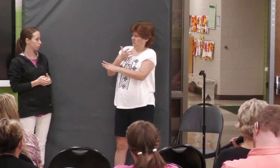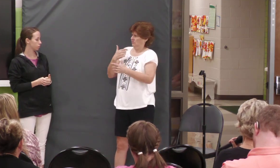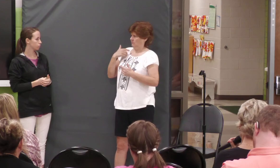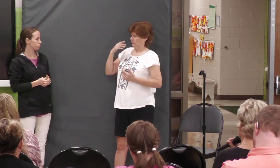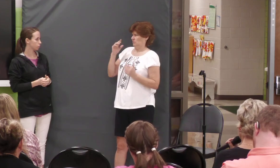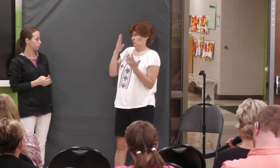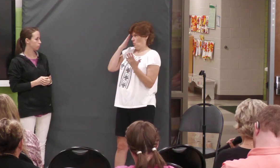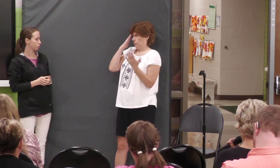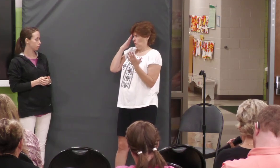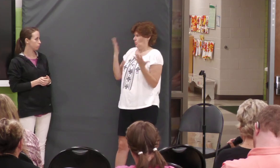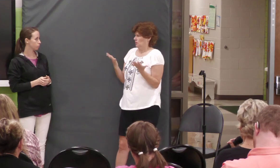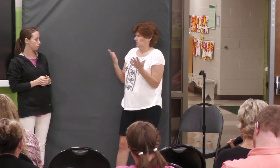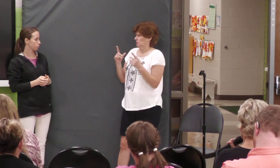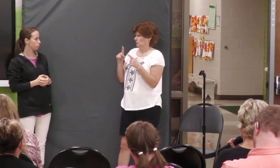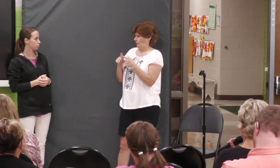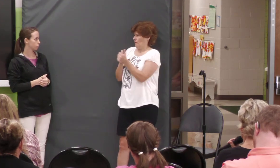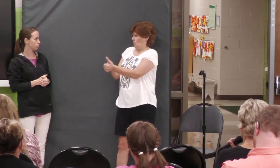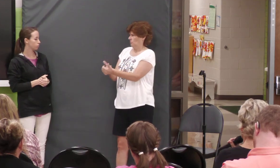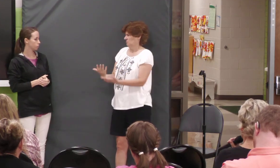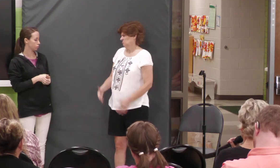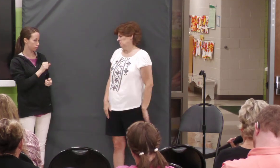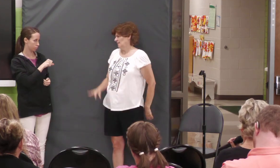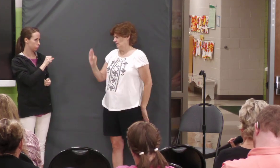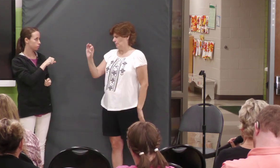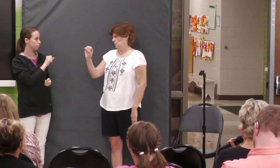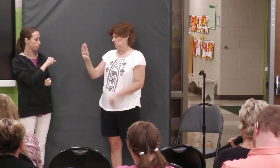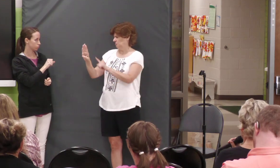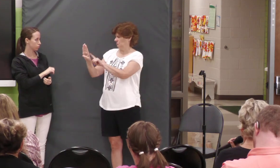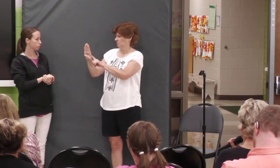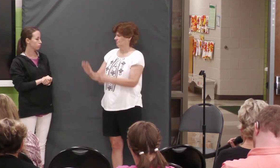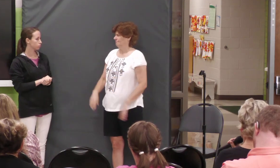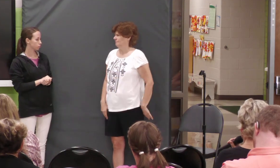time to let me know before that absolutely and uh then we could